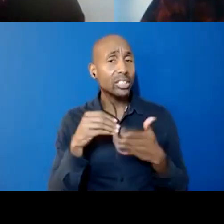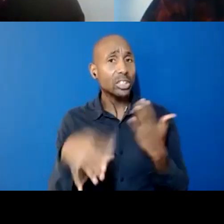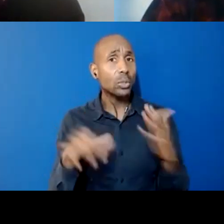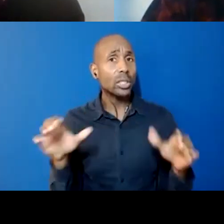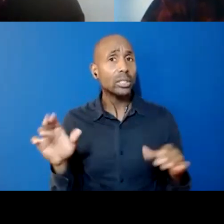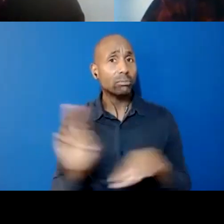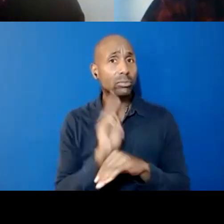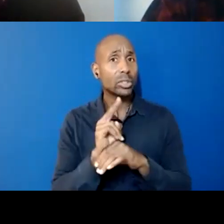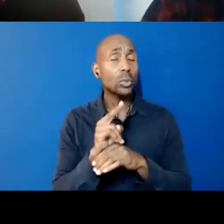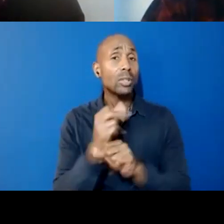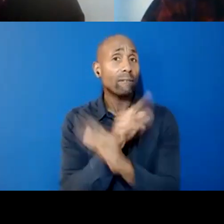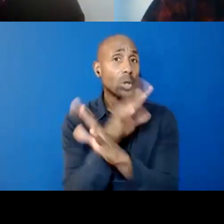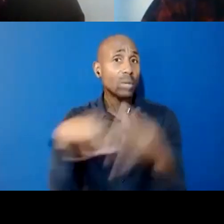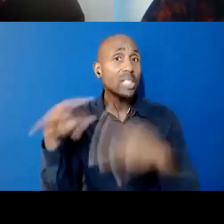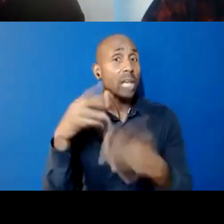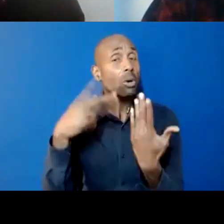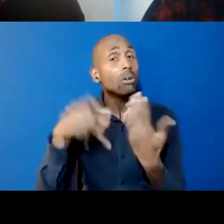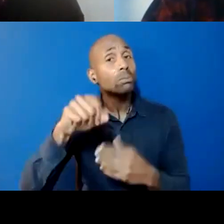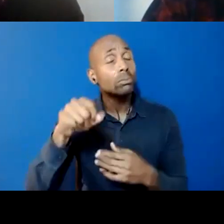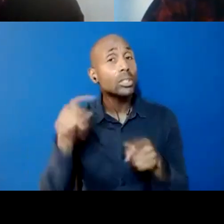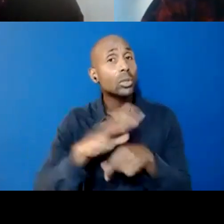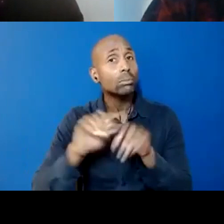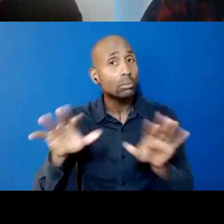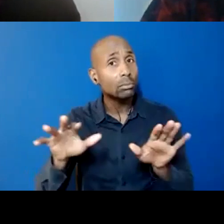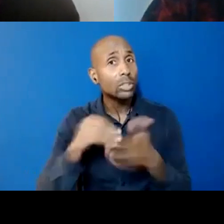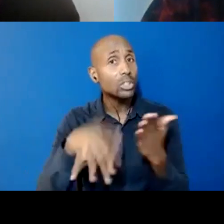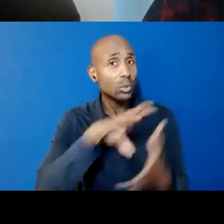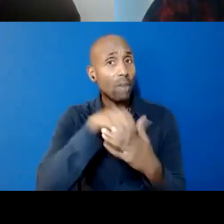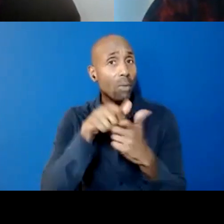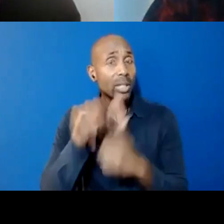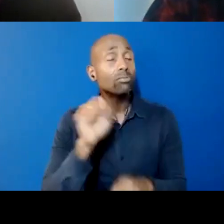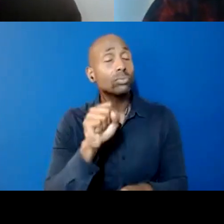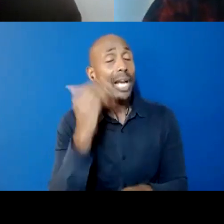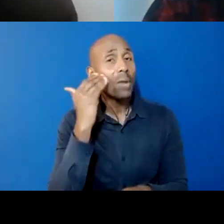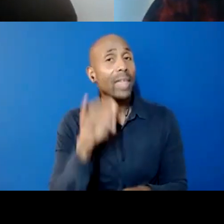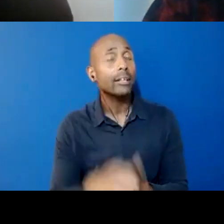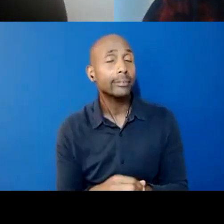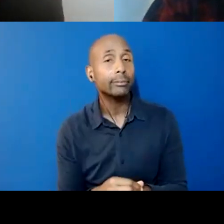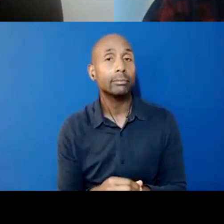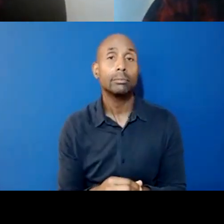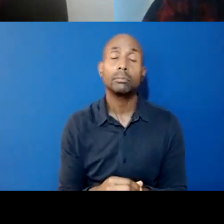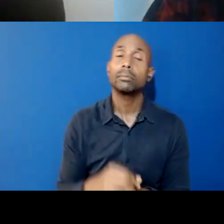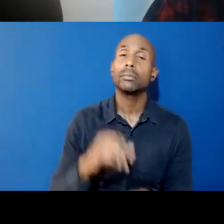that was something that students engaged in. That is great.